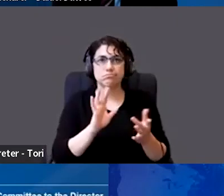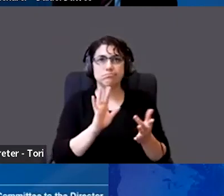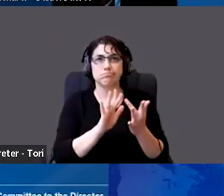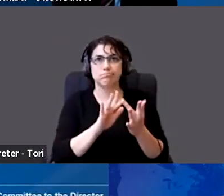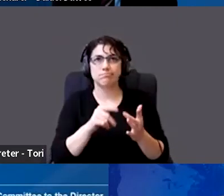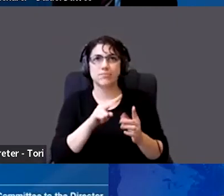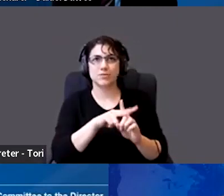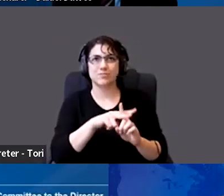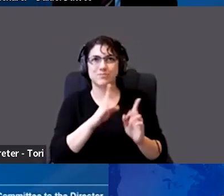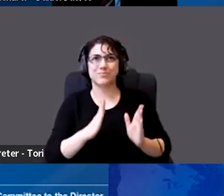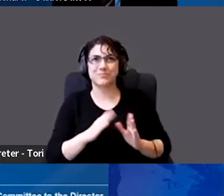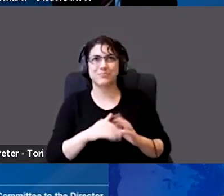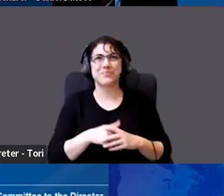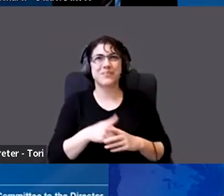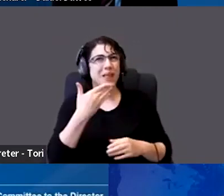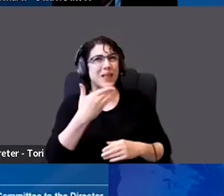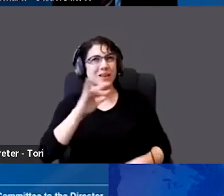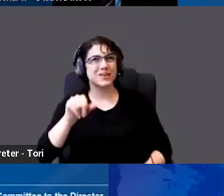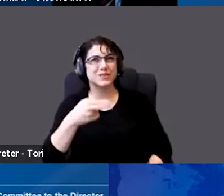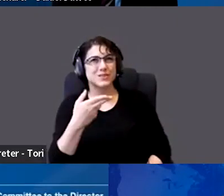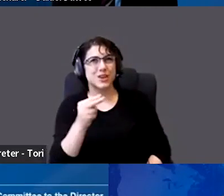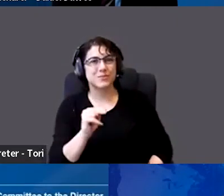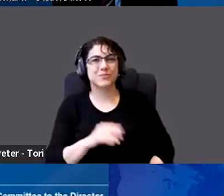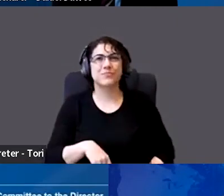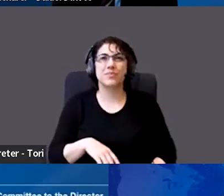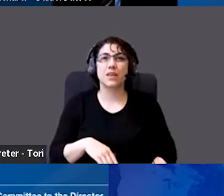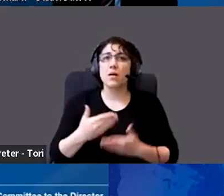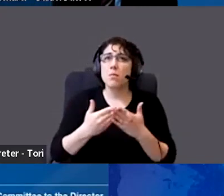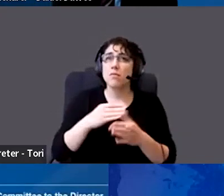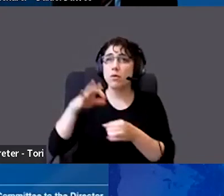Thanks, John. Before our calling for the vote, I just wanted to give Monica